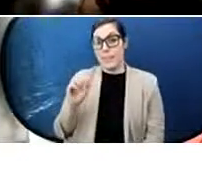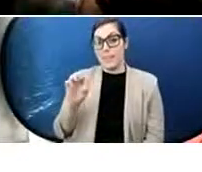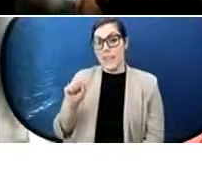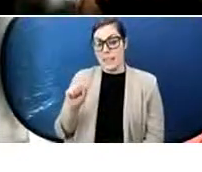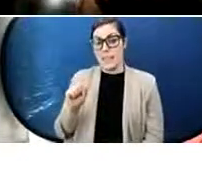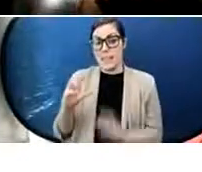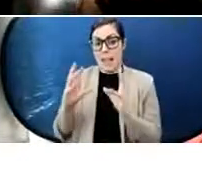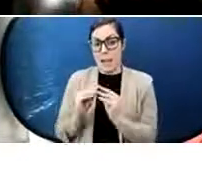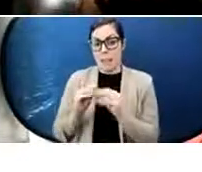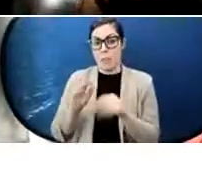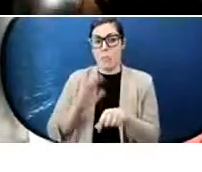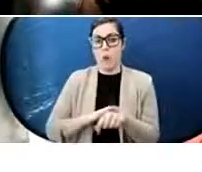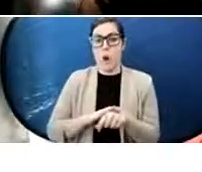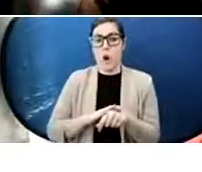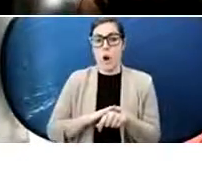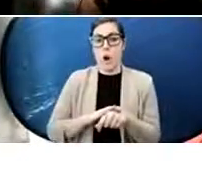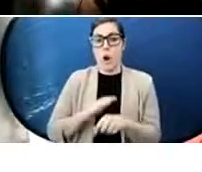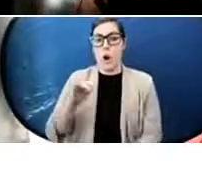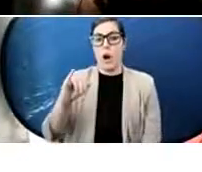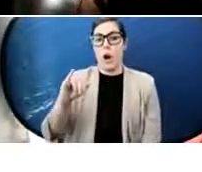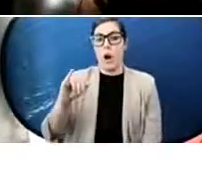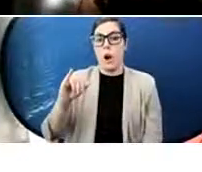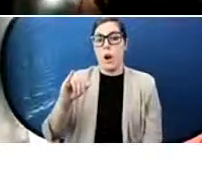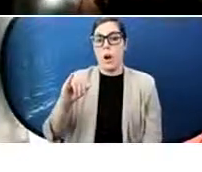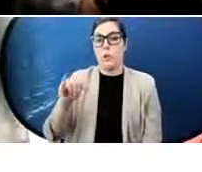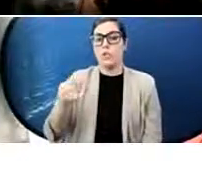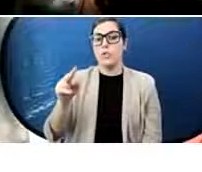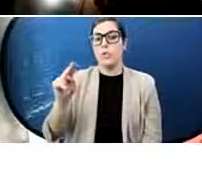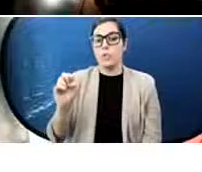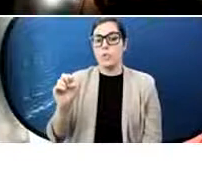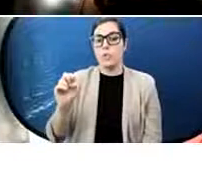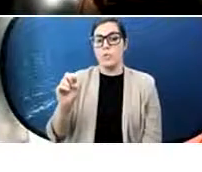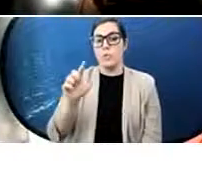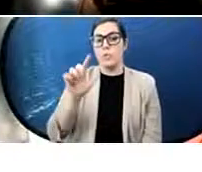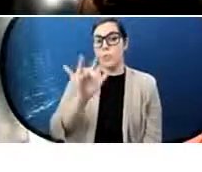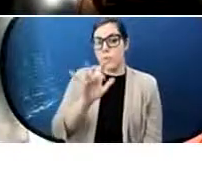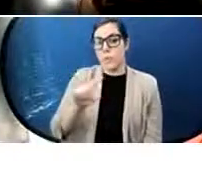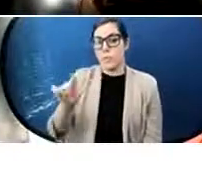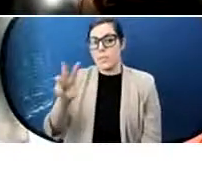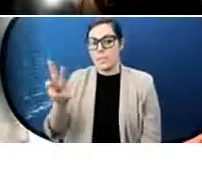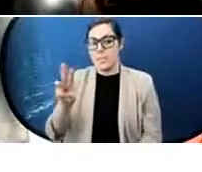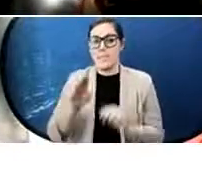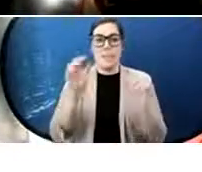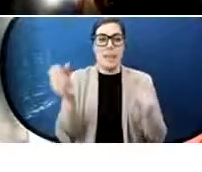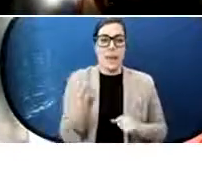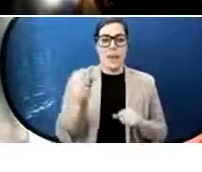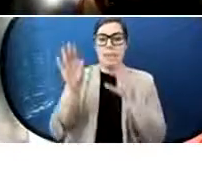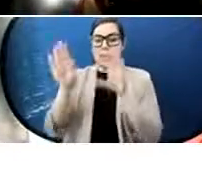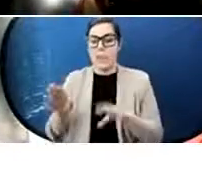Sunday. The next session is going to be the weekend of June 25th and 26th, over Zoom. And